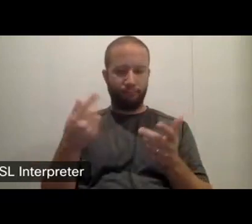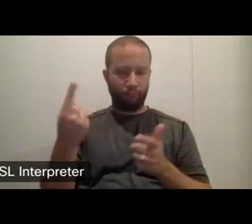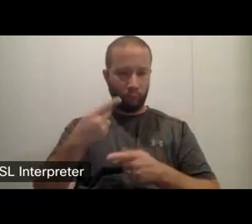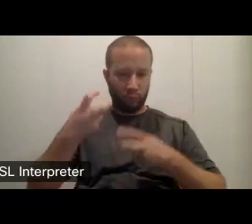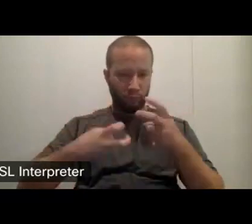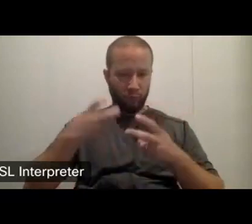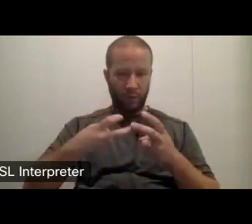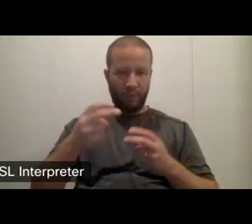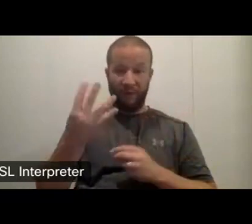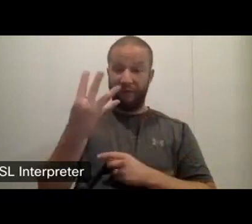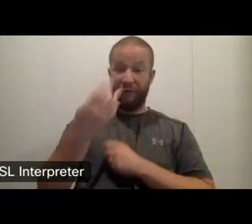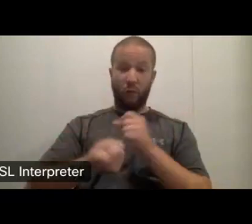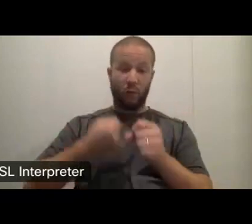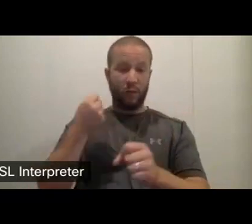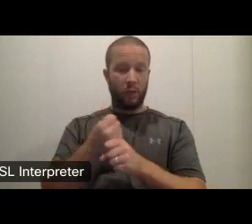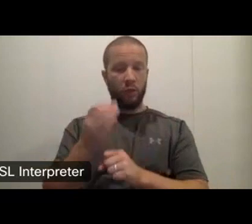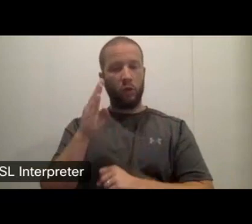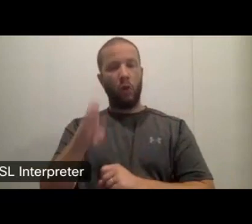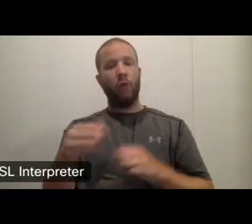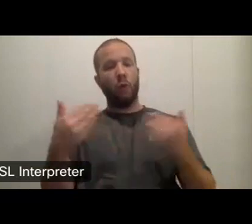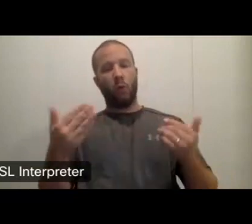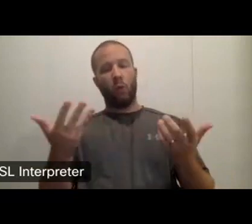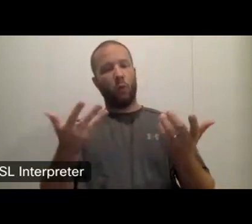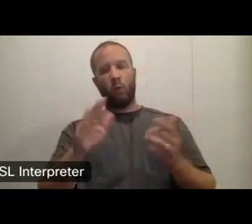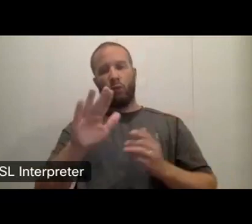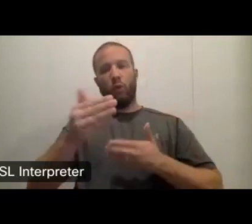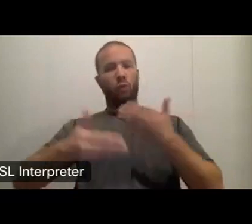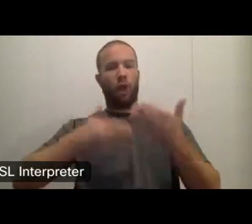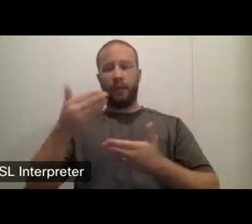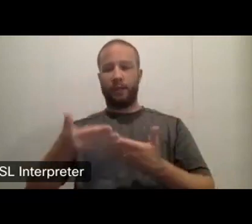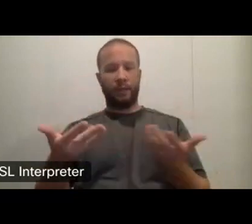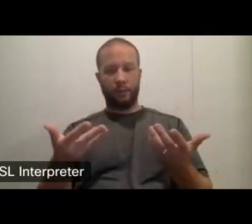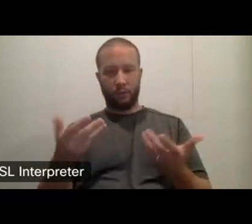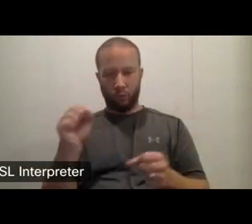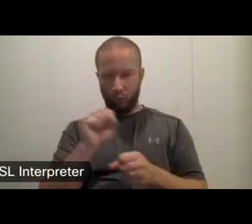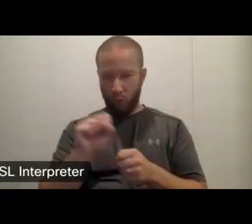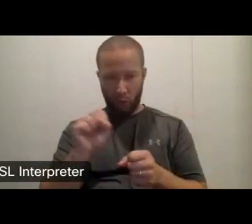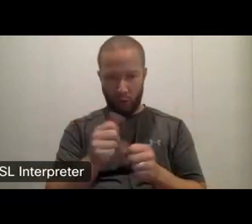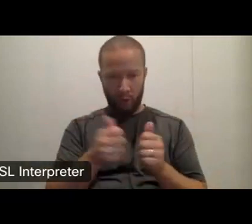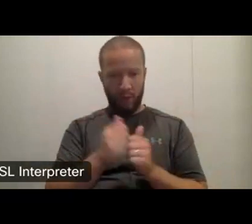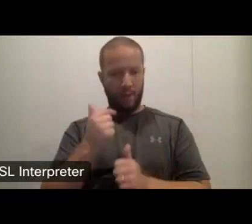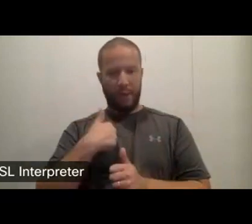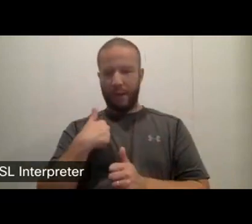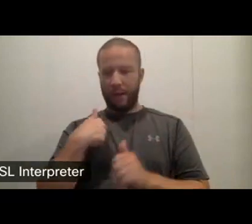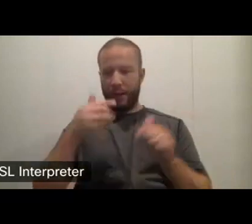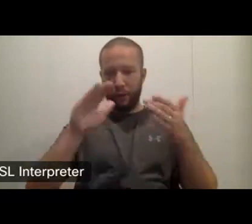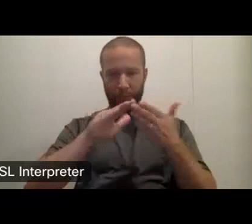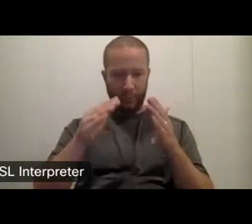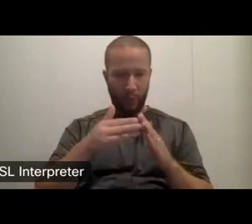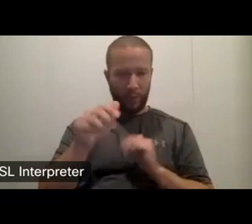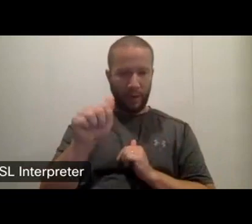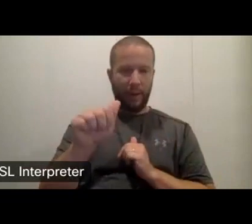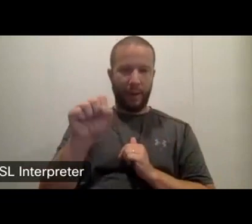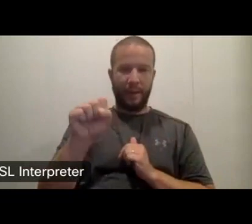for four years now there must be a process to come together with the community and ASC 6B to